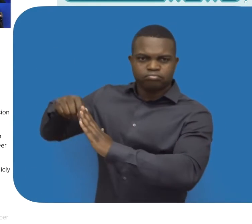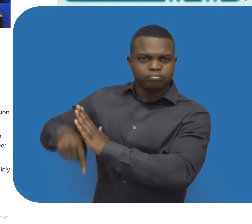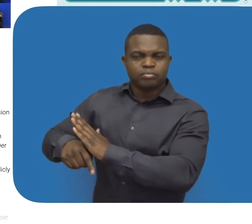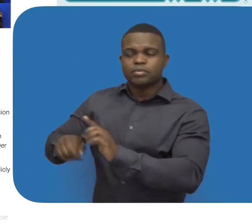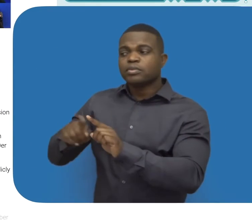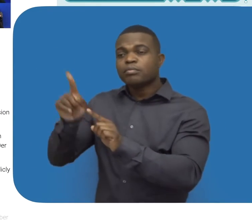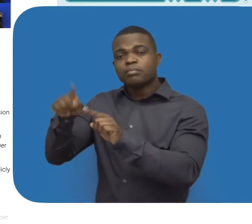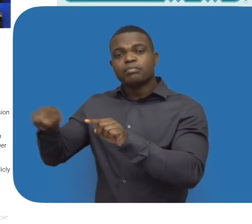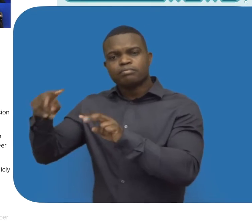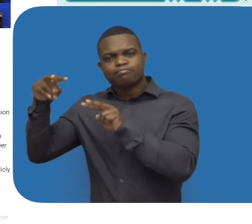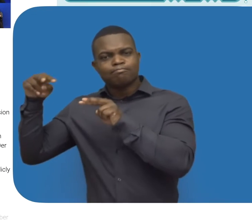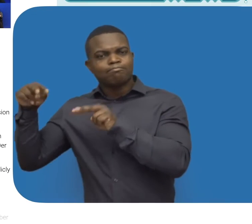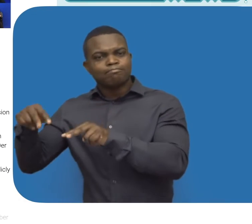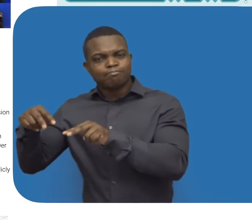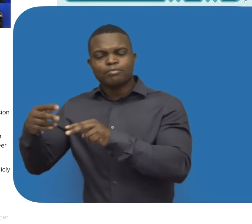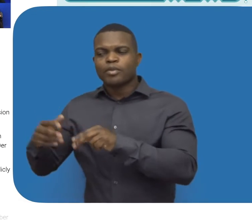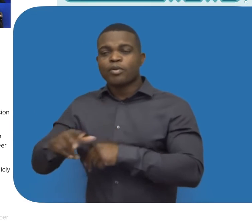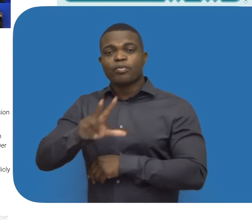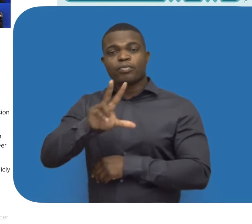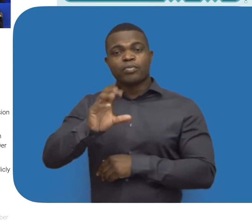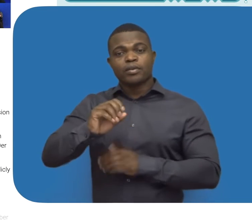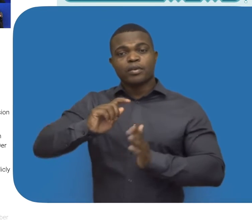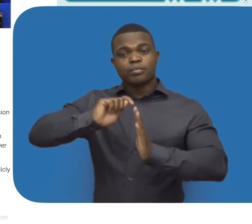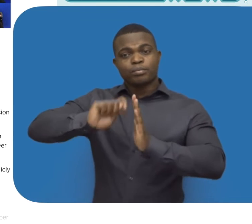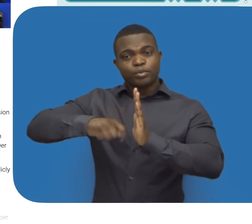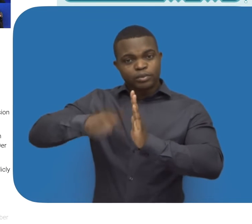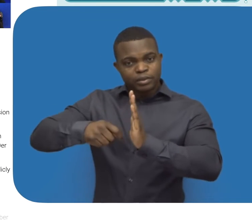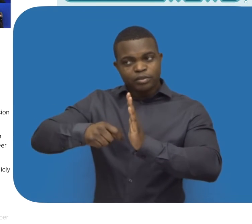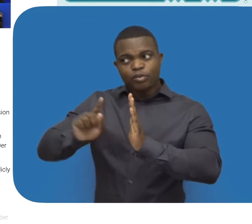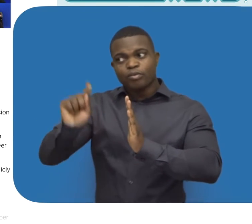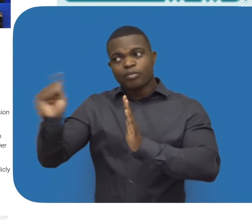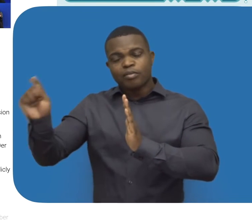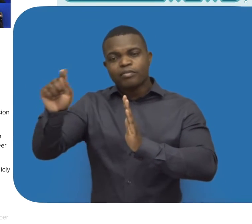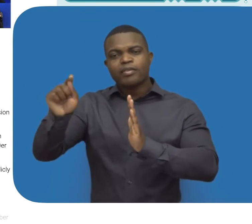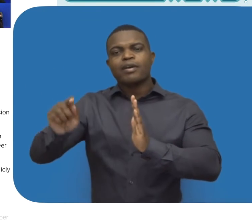there are over thirty project notes documenting various aspects of the project.